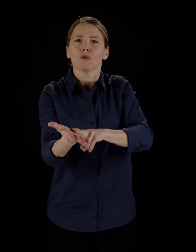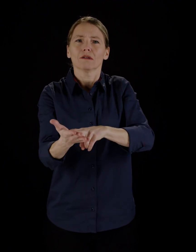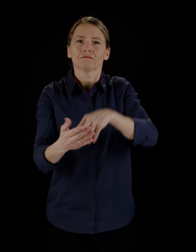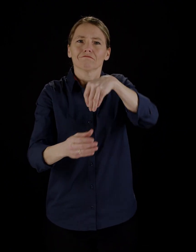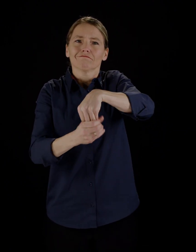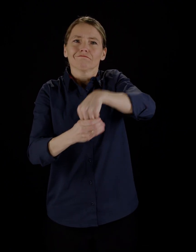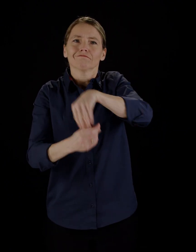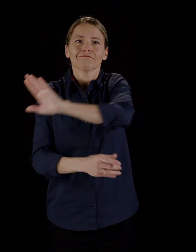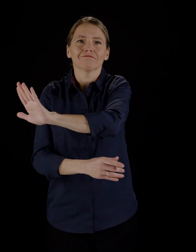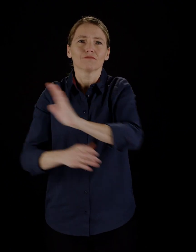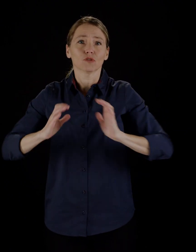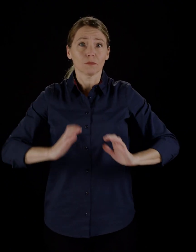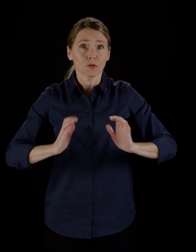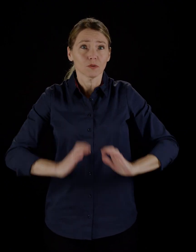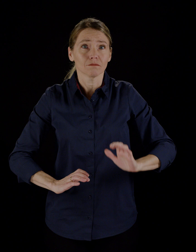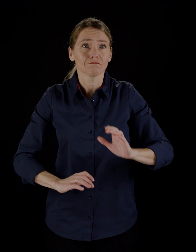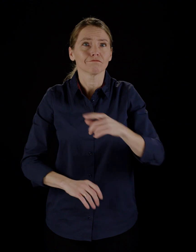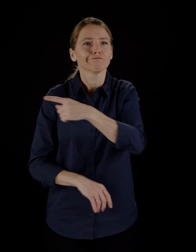use of the ISP’s services.